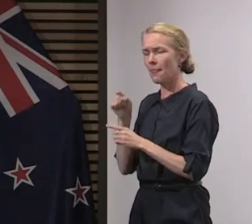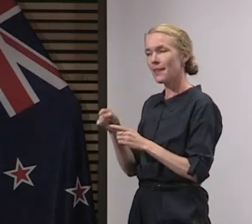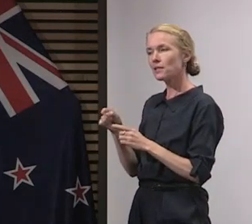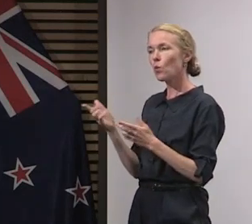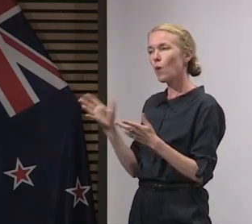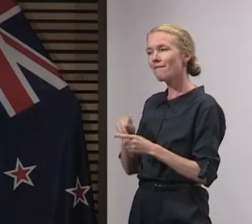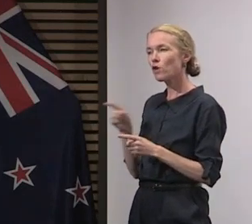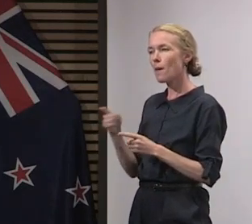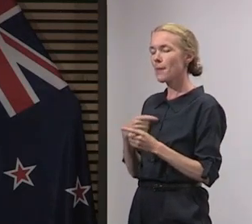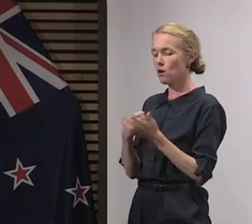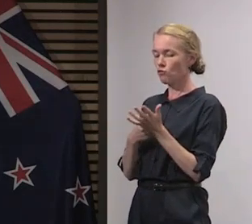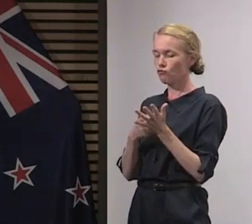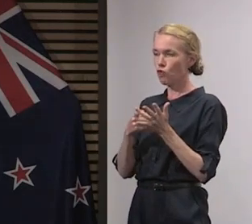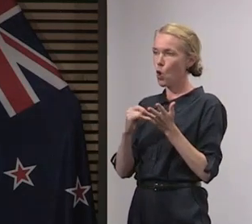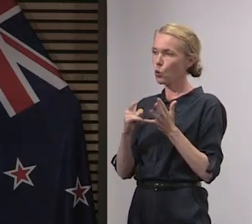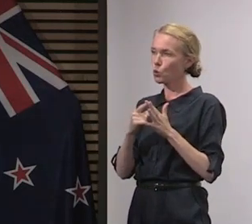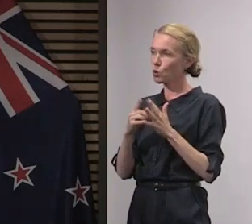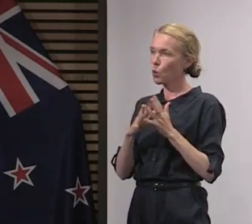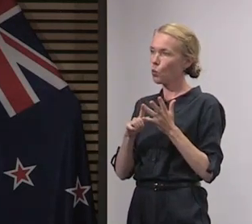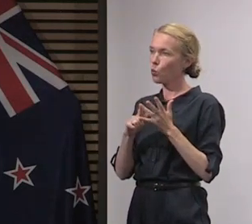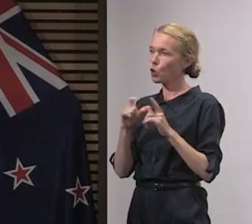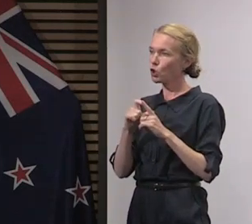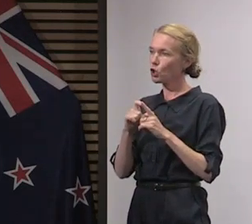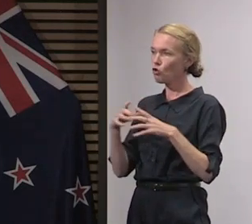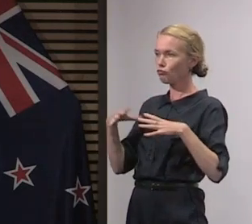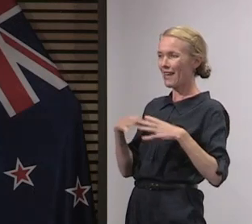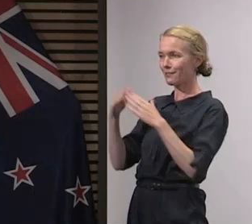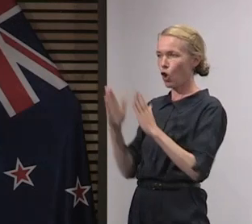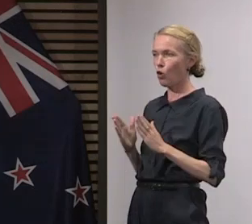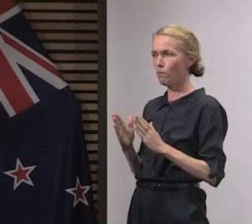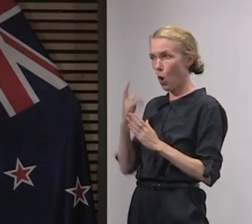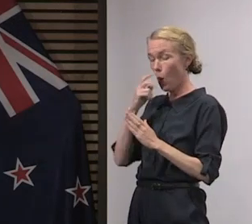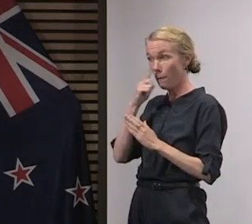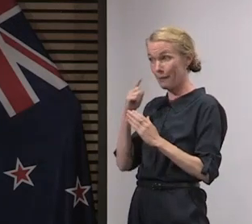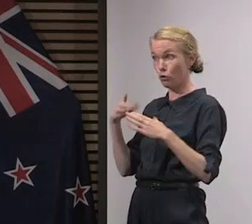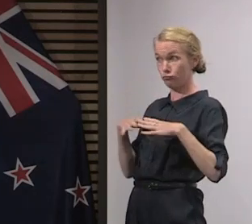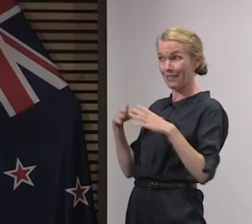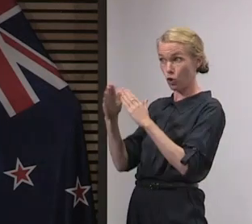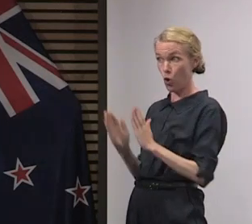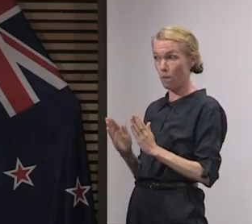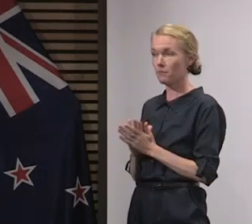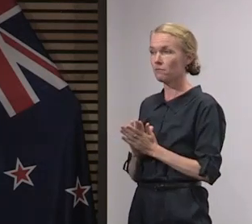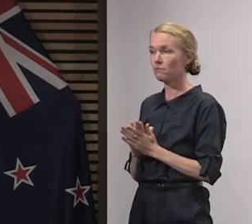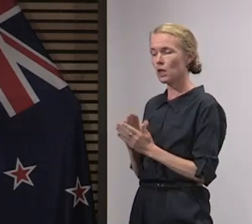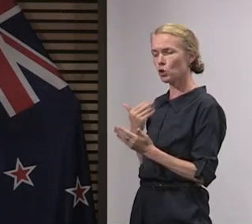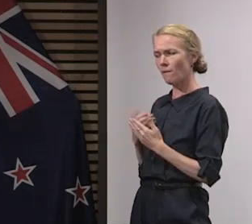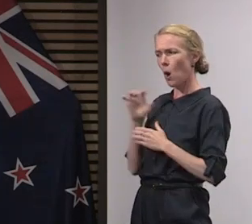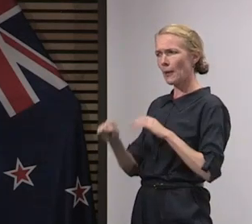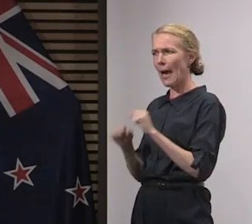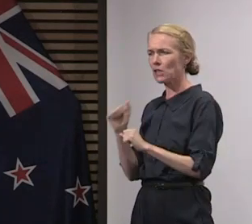I talked about yesterday. This is associated with the Rosewood Rest Home or aged